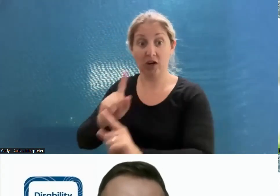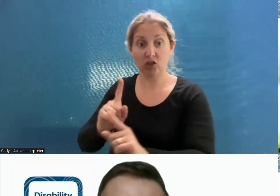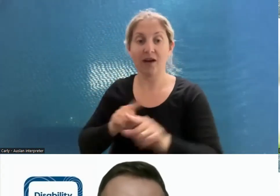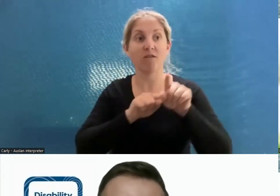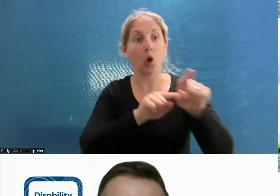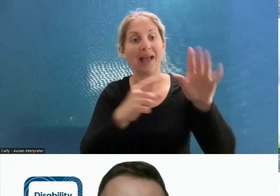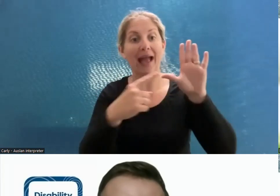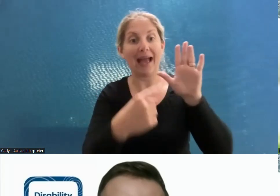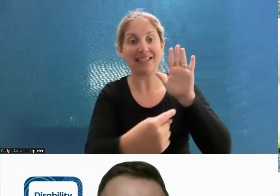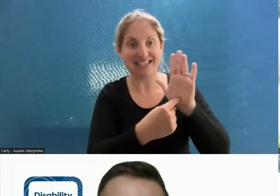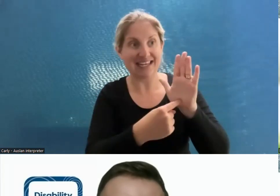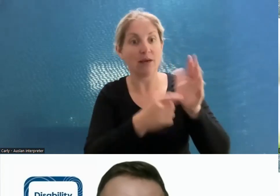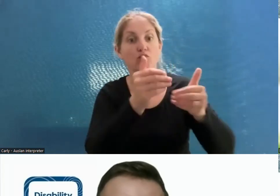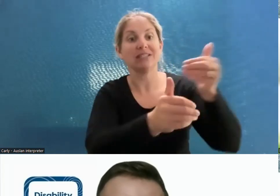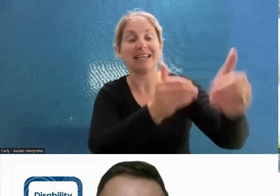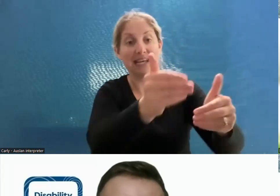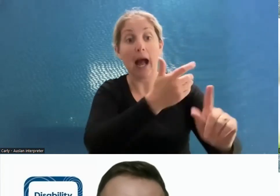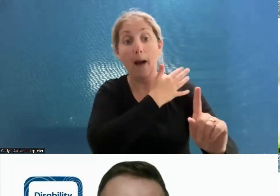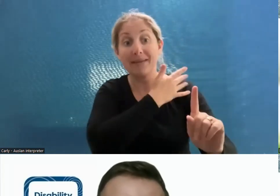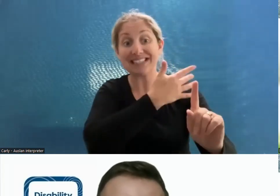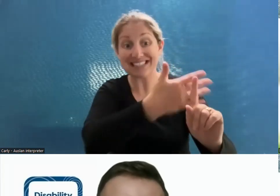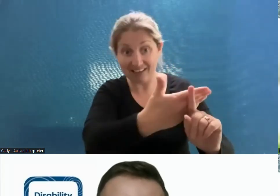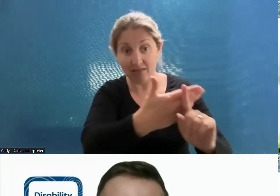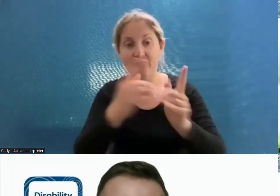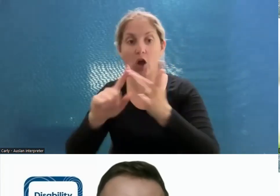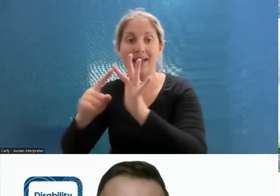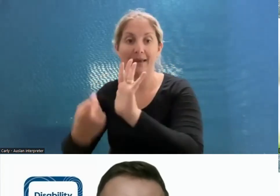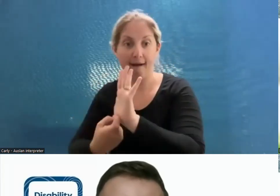proceedings, up until the IER process.